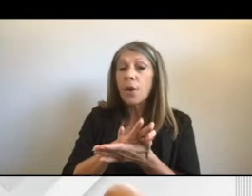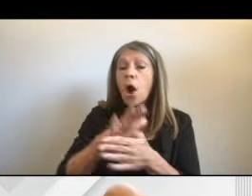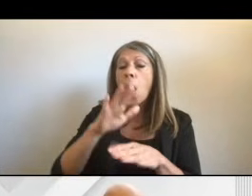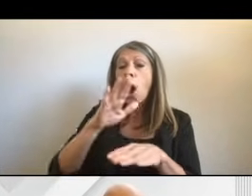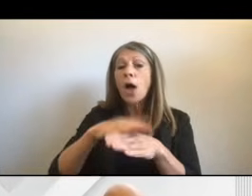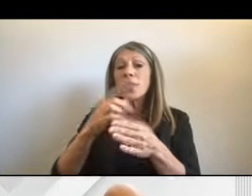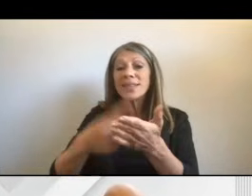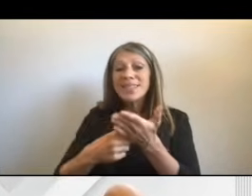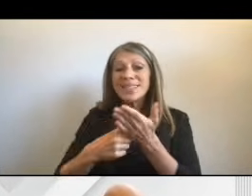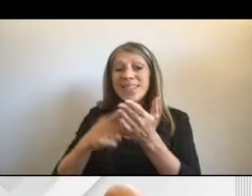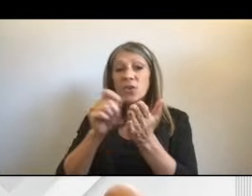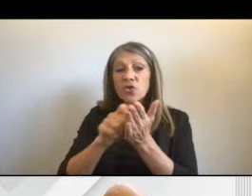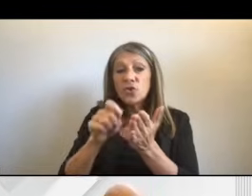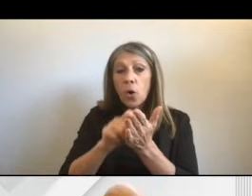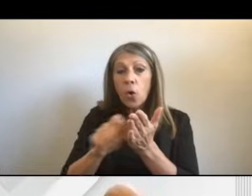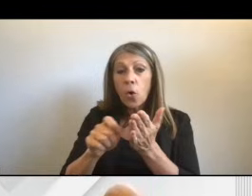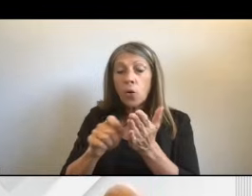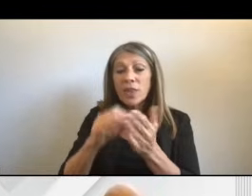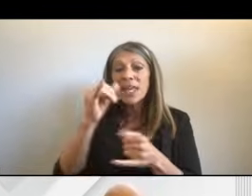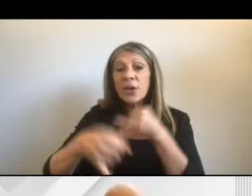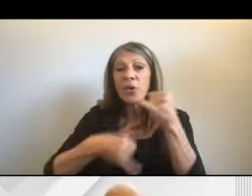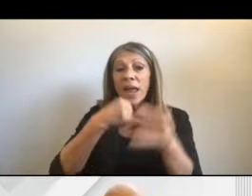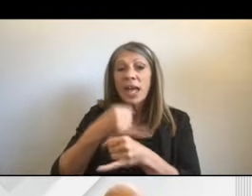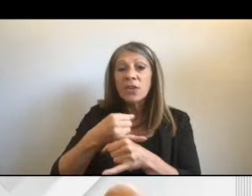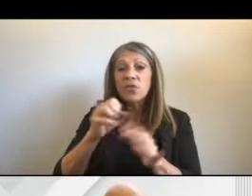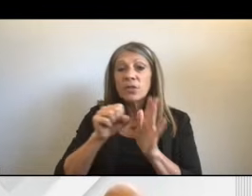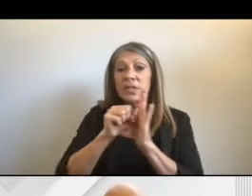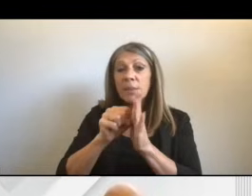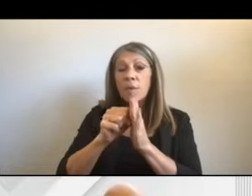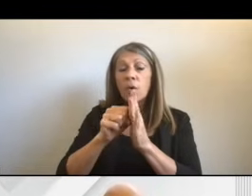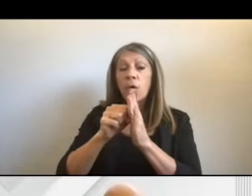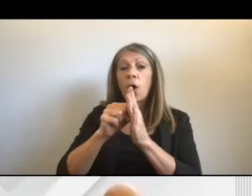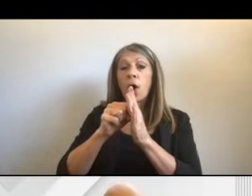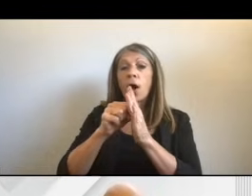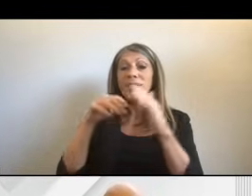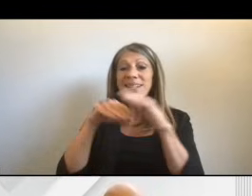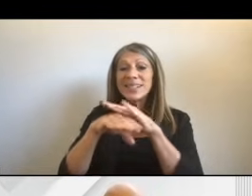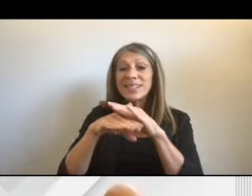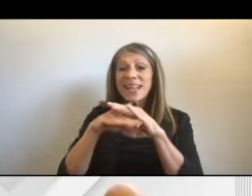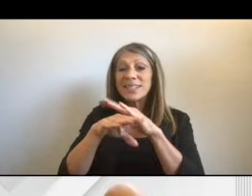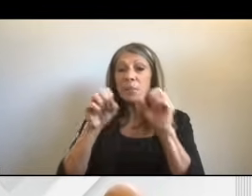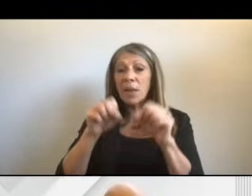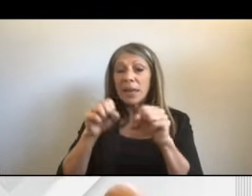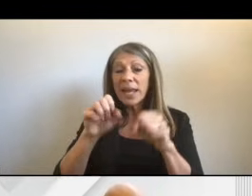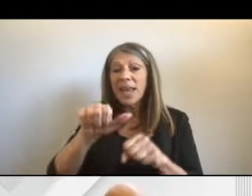of the international symbol of accessibility, and those other designs that people are coming up with